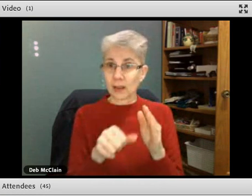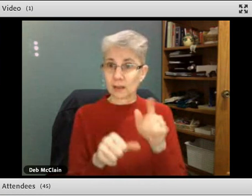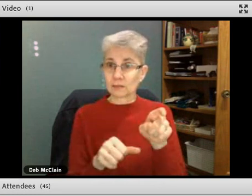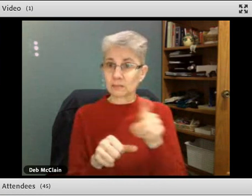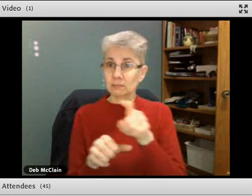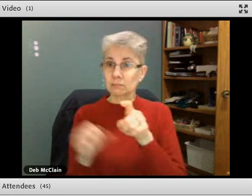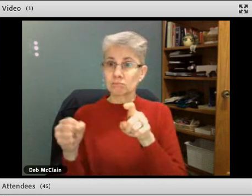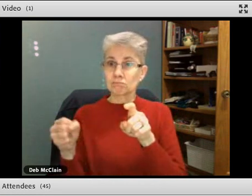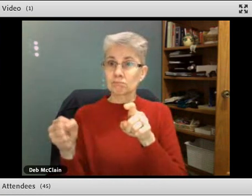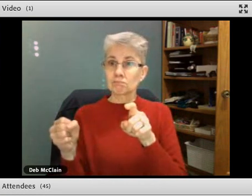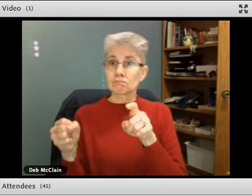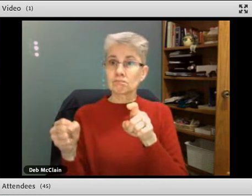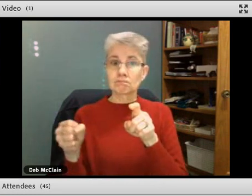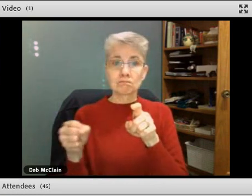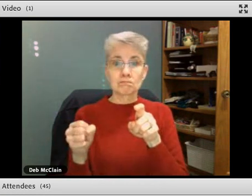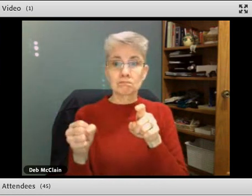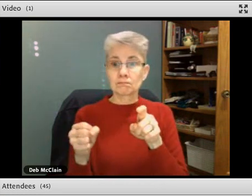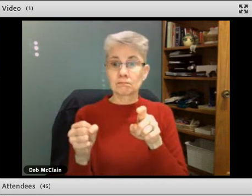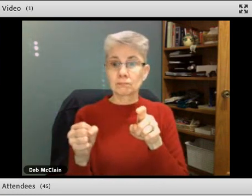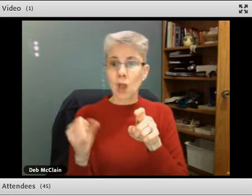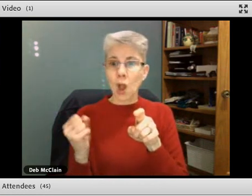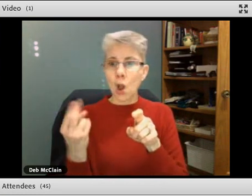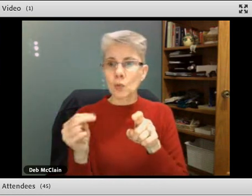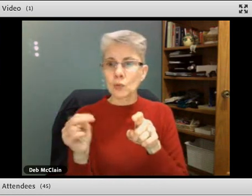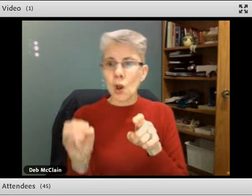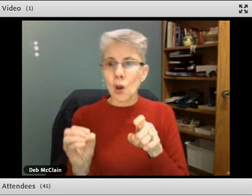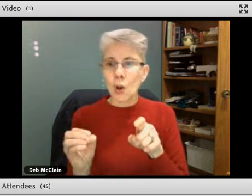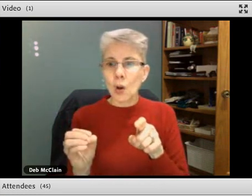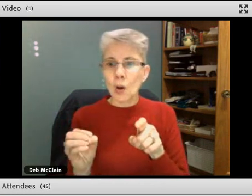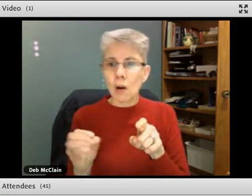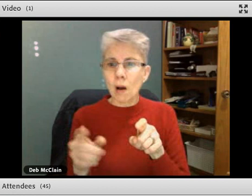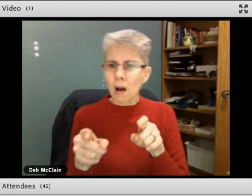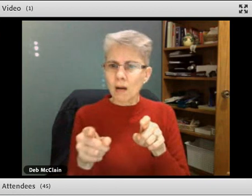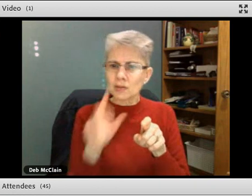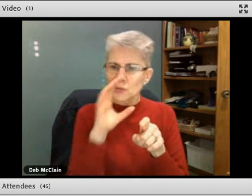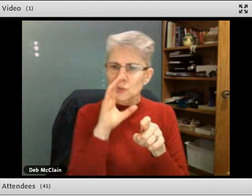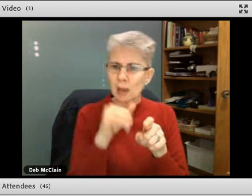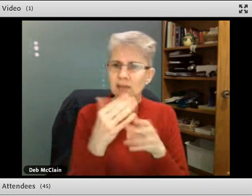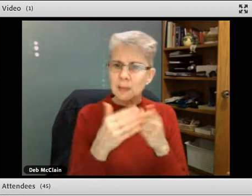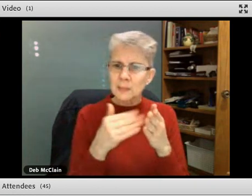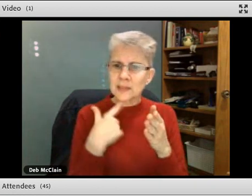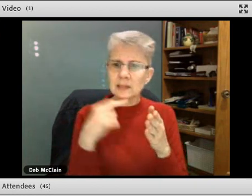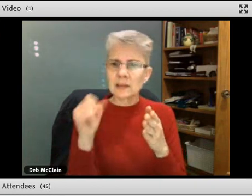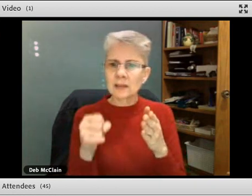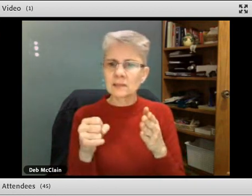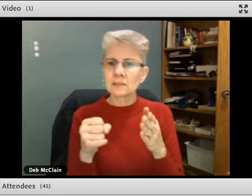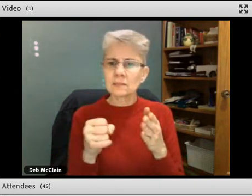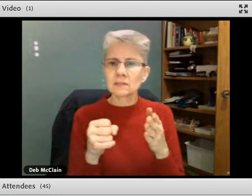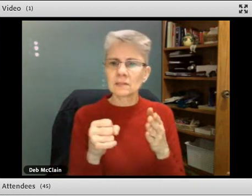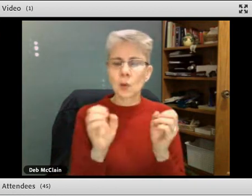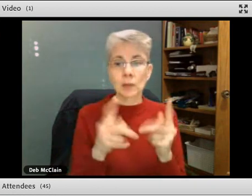Oh, no. Oh, how strange. Well, I'll just tell you about it.